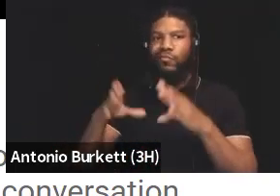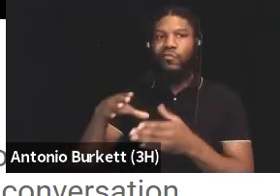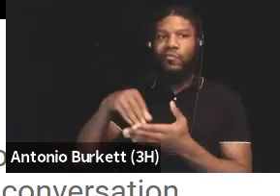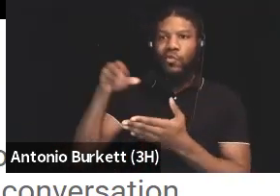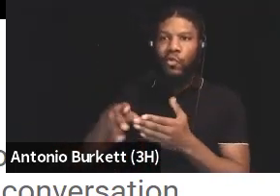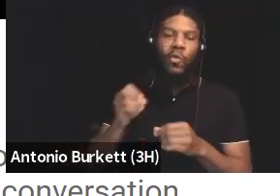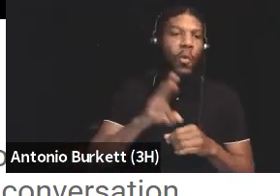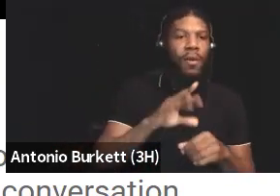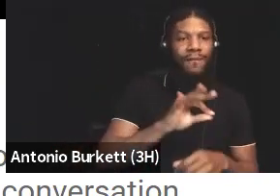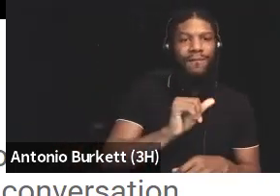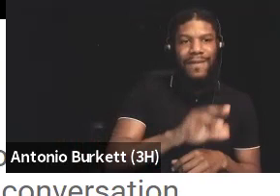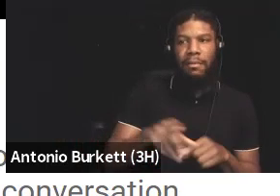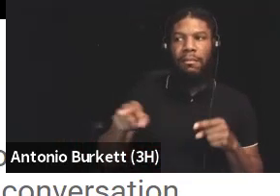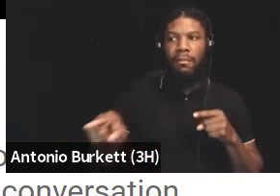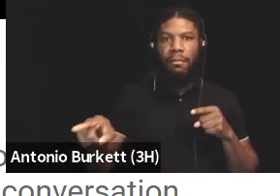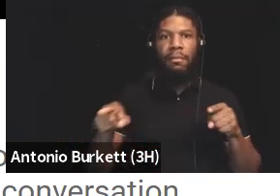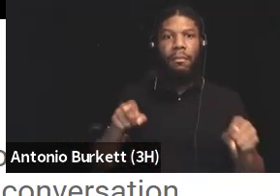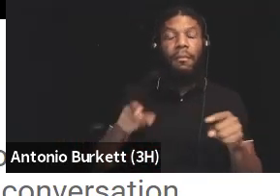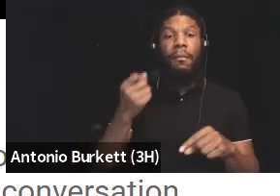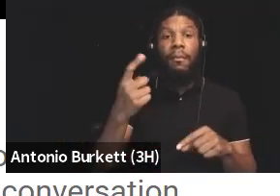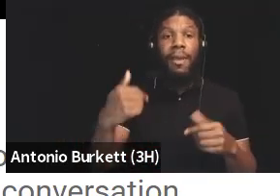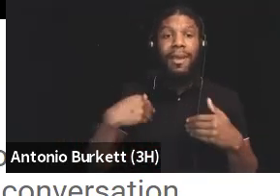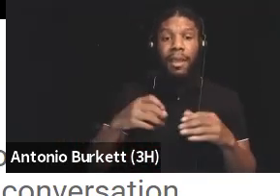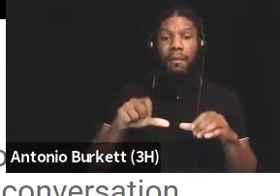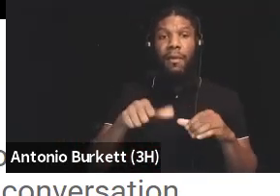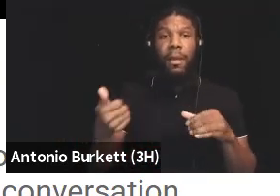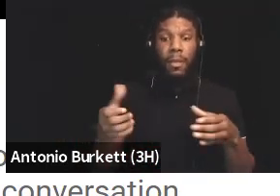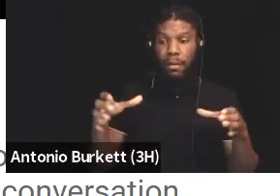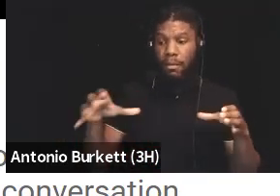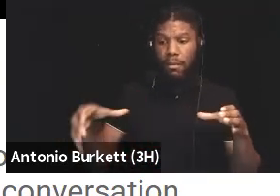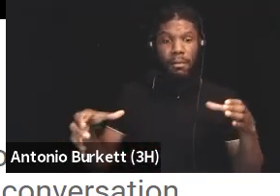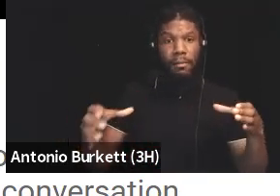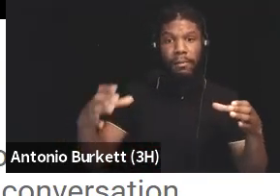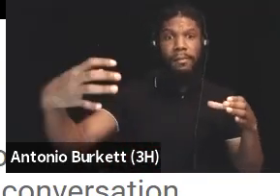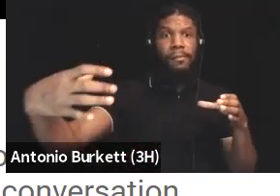But there's a whole other realm: What about community-facing? How might a writing center